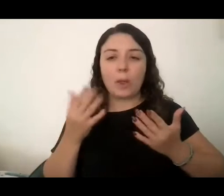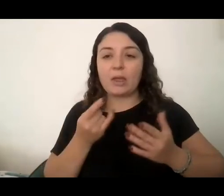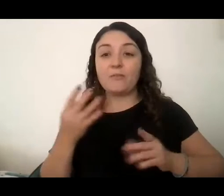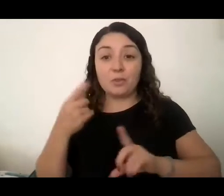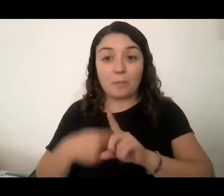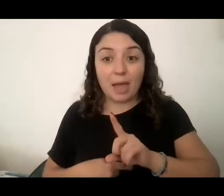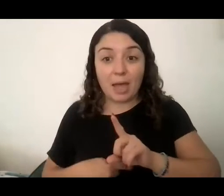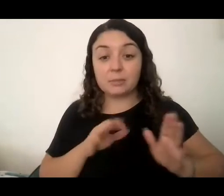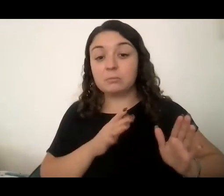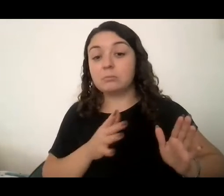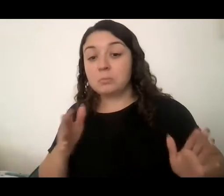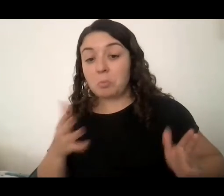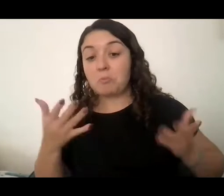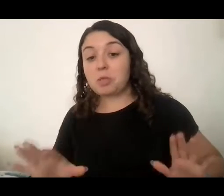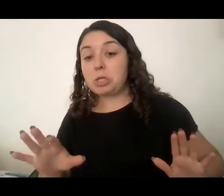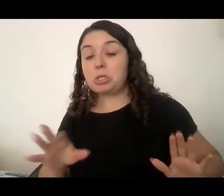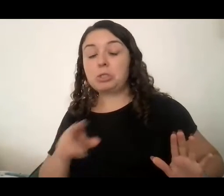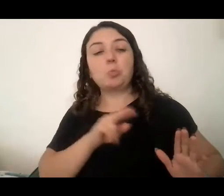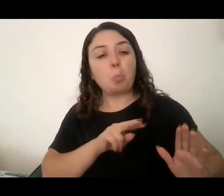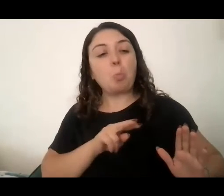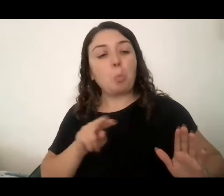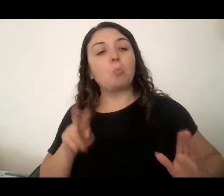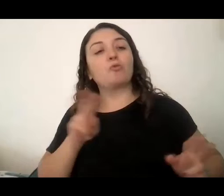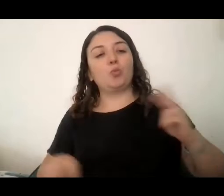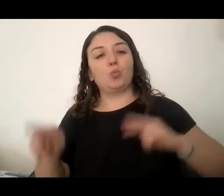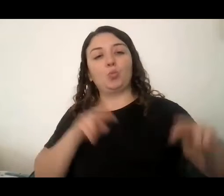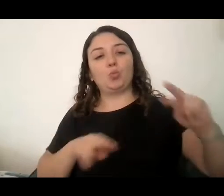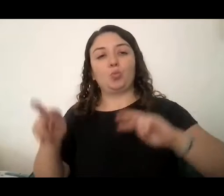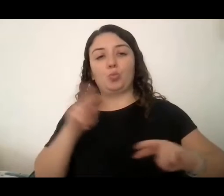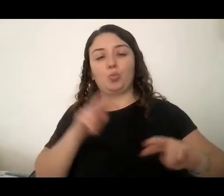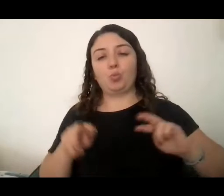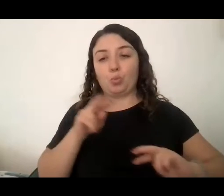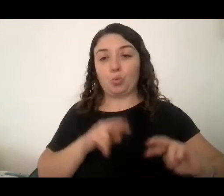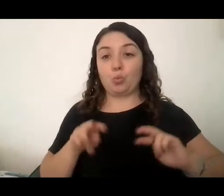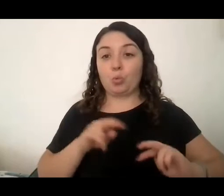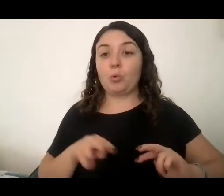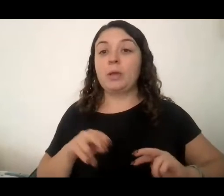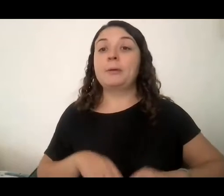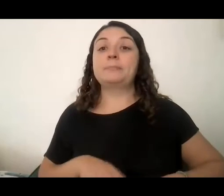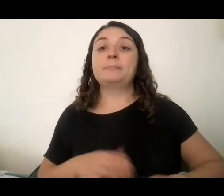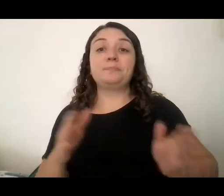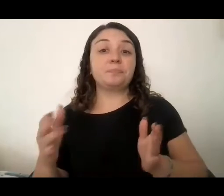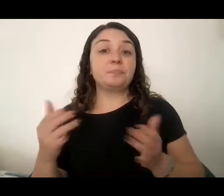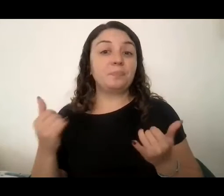review the work that's been done in the past. When you are self employed, as I mentioned,